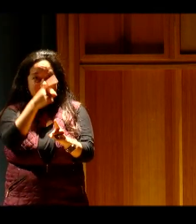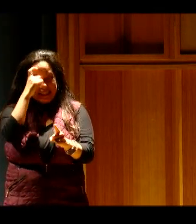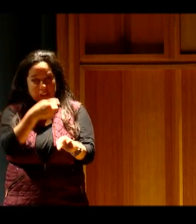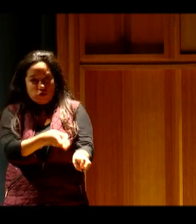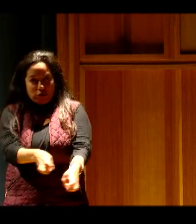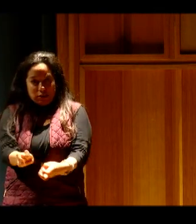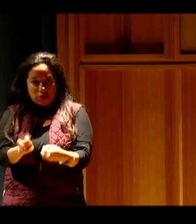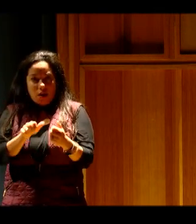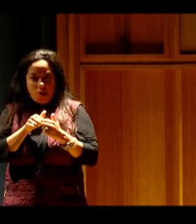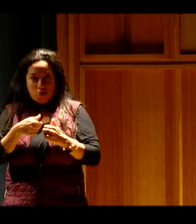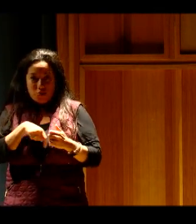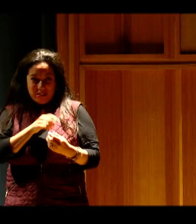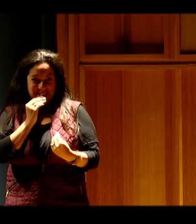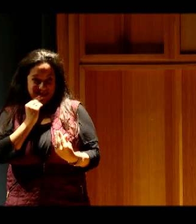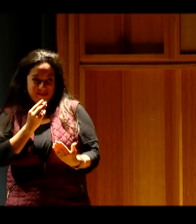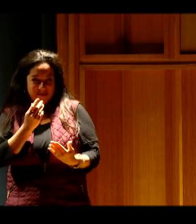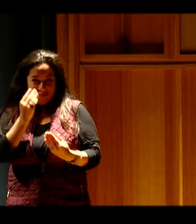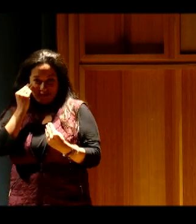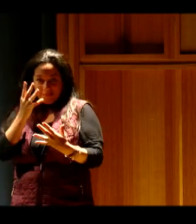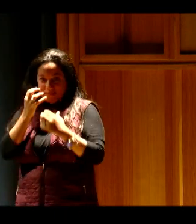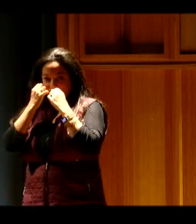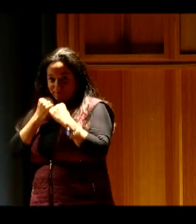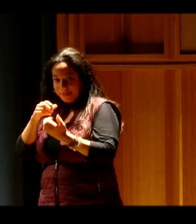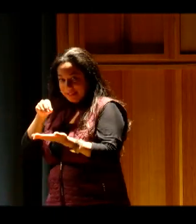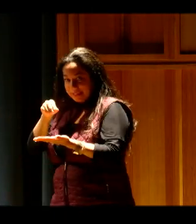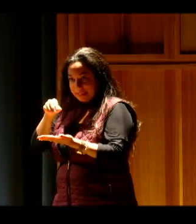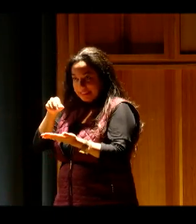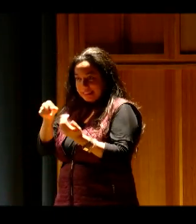How do we tell their stories and value their contribution in the process?